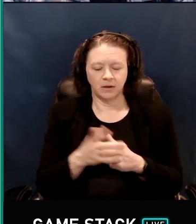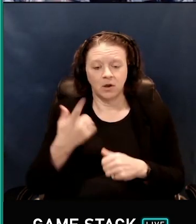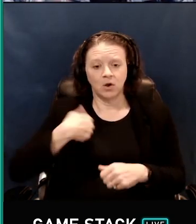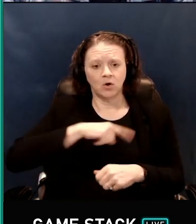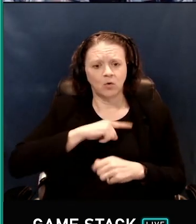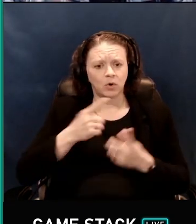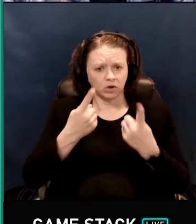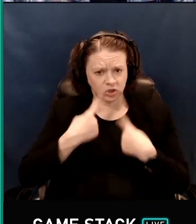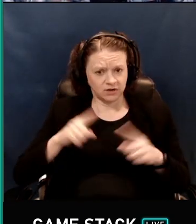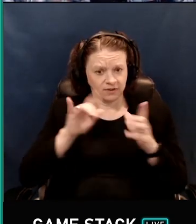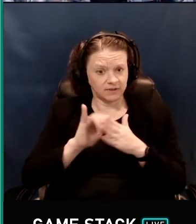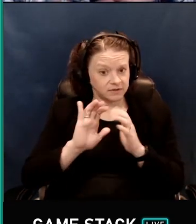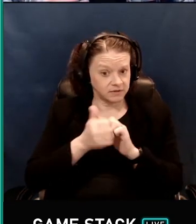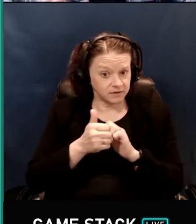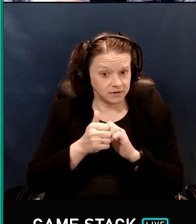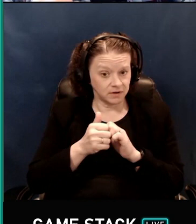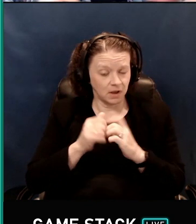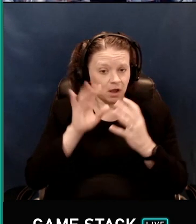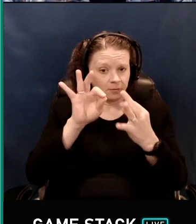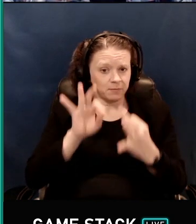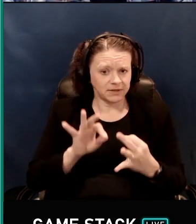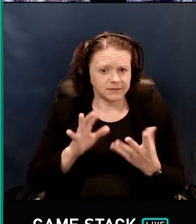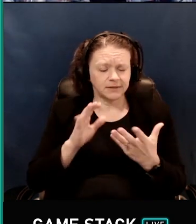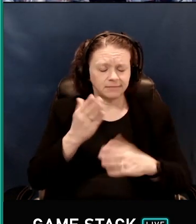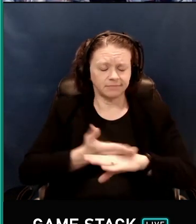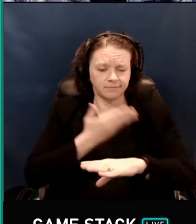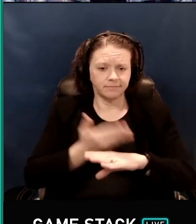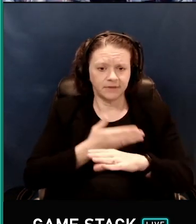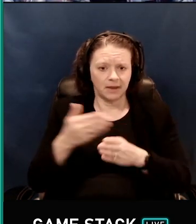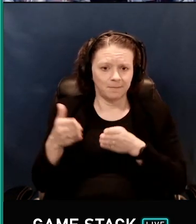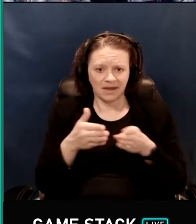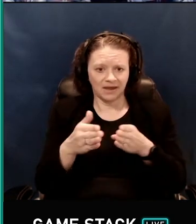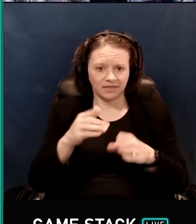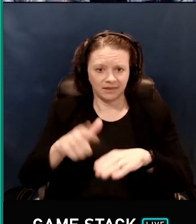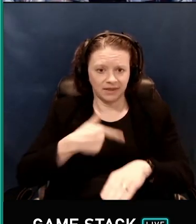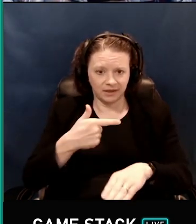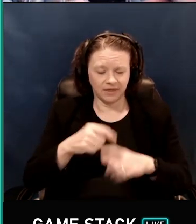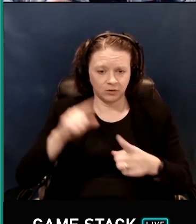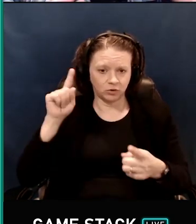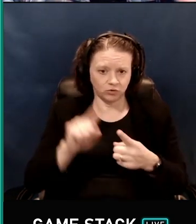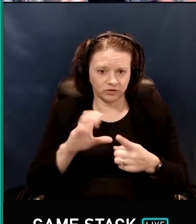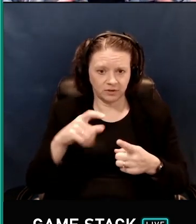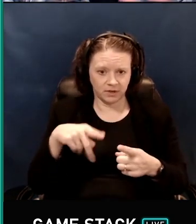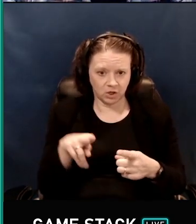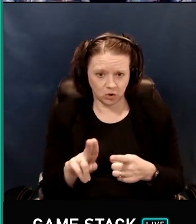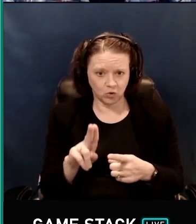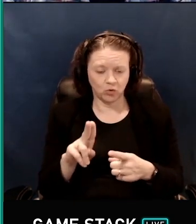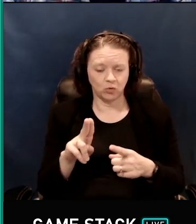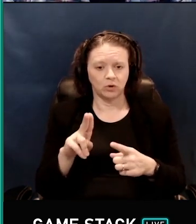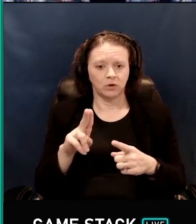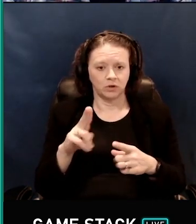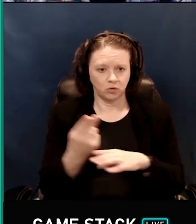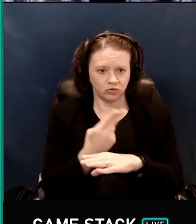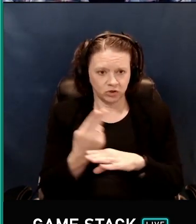and reducing CPU usage, the IO stack bypasses certain parts of the - Windows will bypass certain parts of the IO stack in